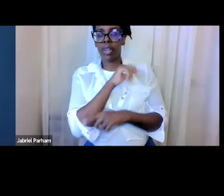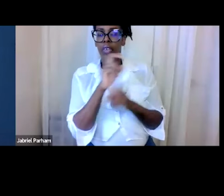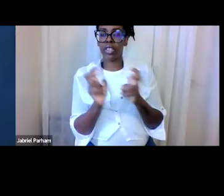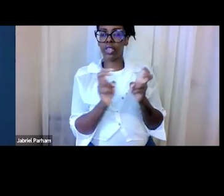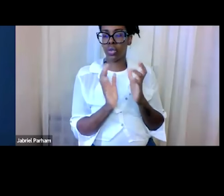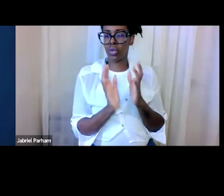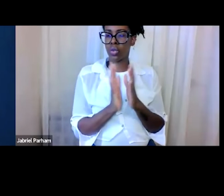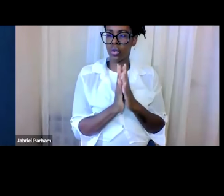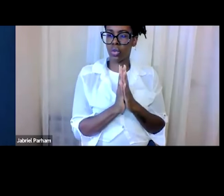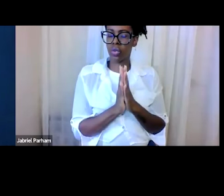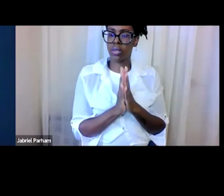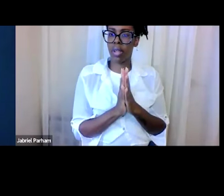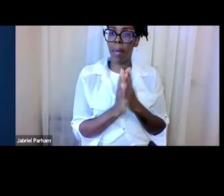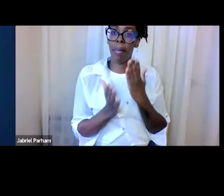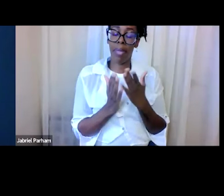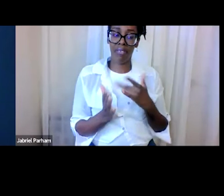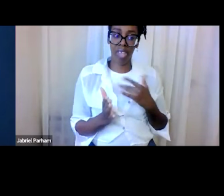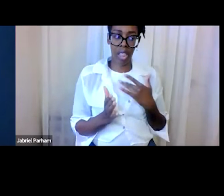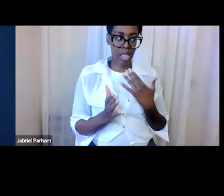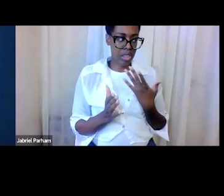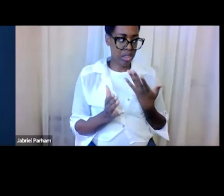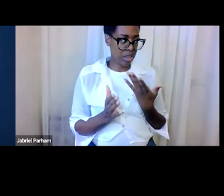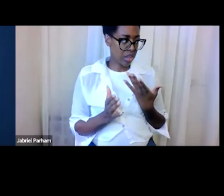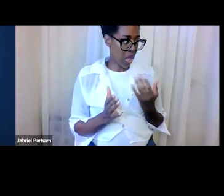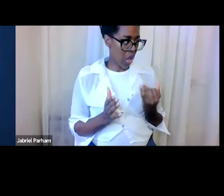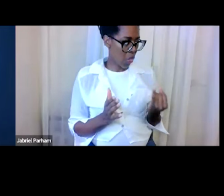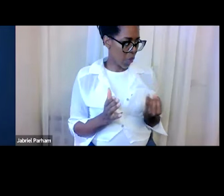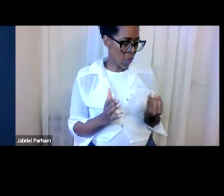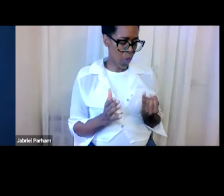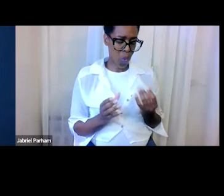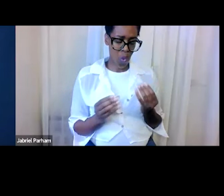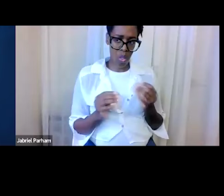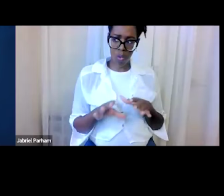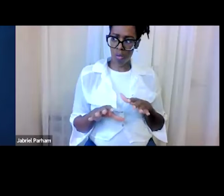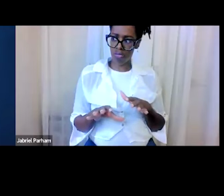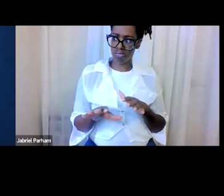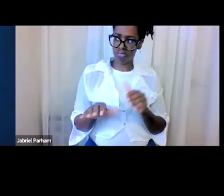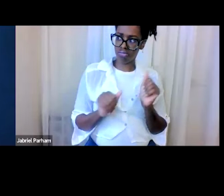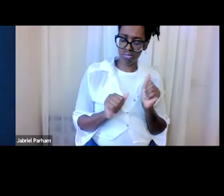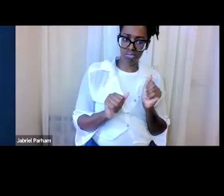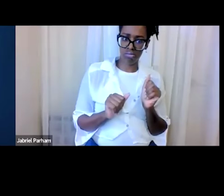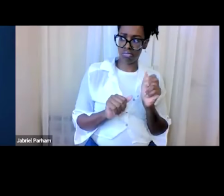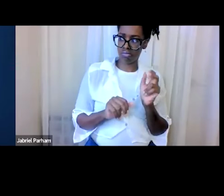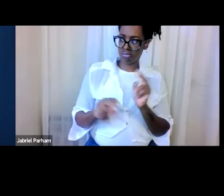And that may be feeling abandoned, feeling ostracized by other members of their unit or their community